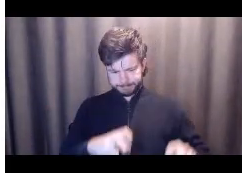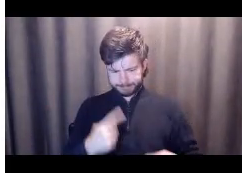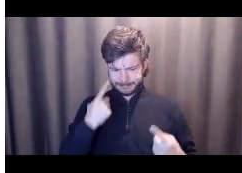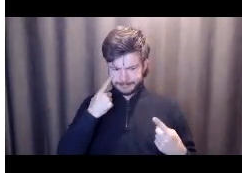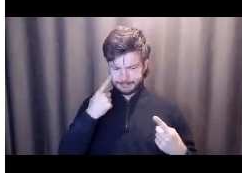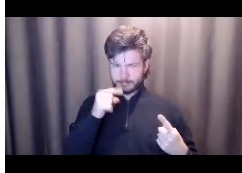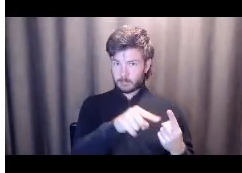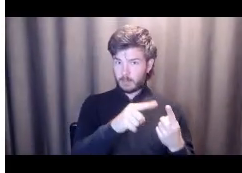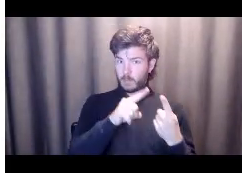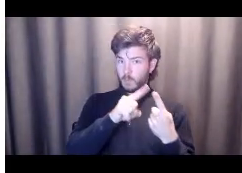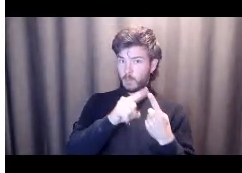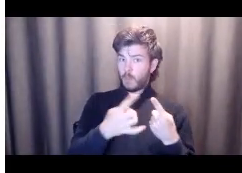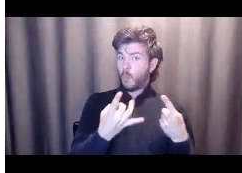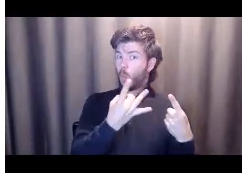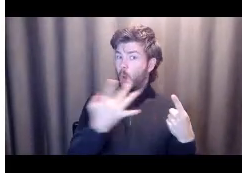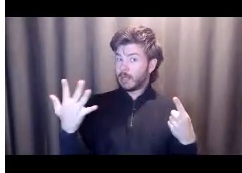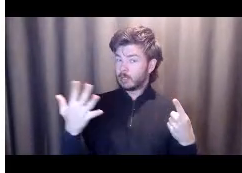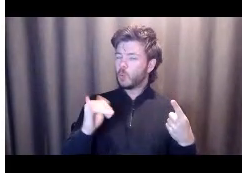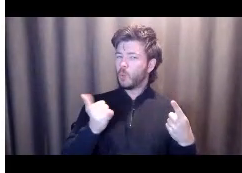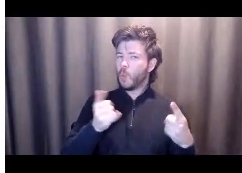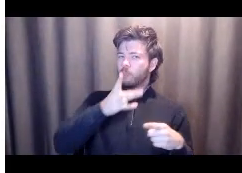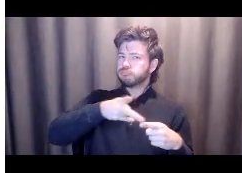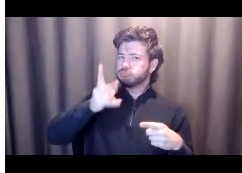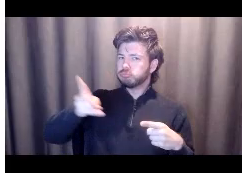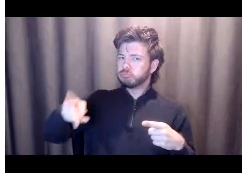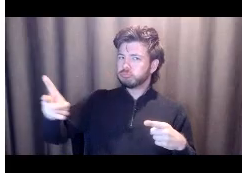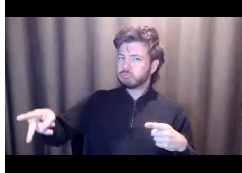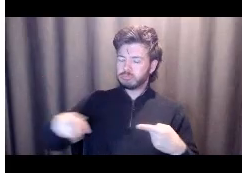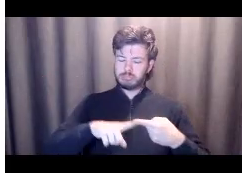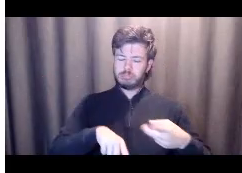why funding was not spent appropriately,